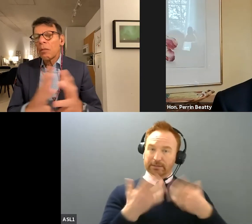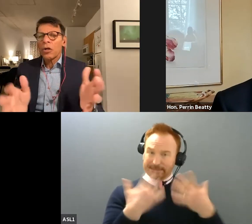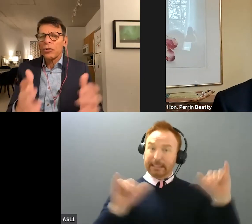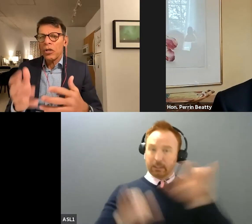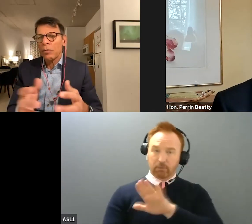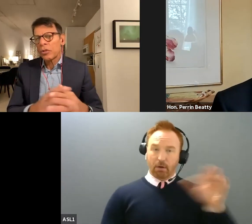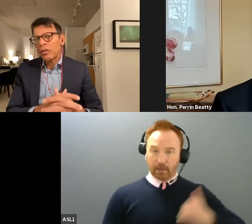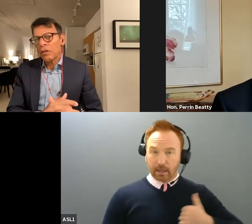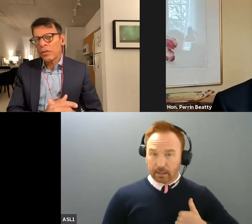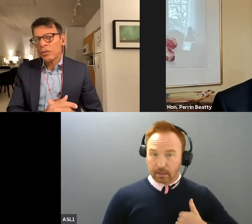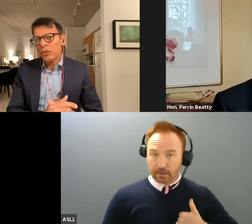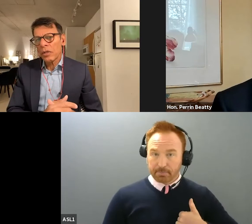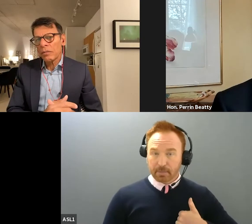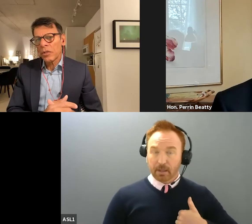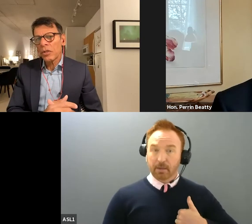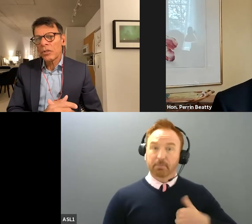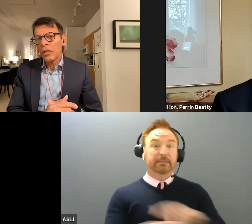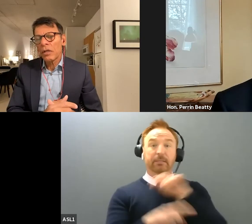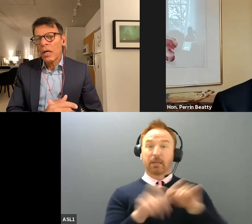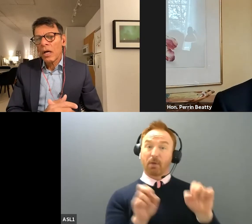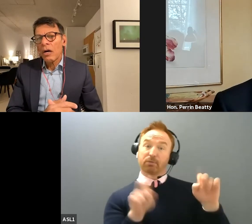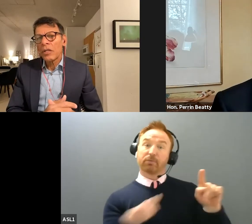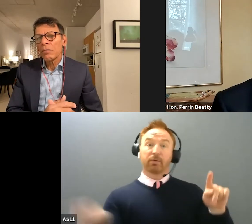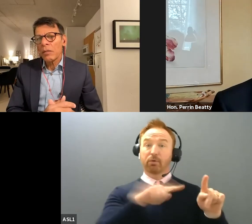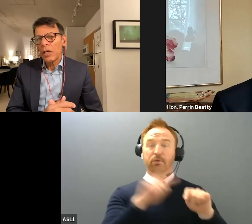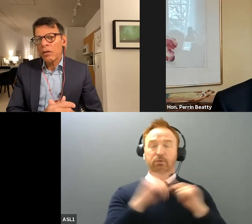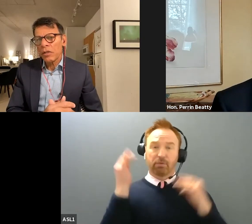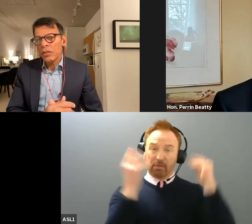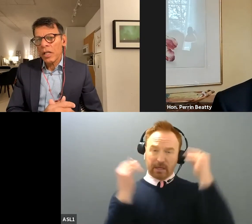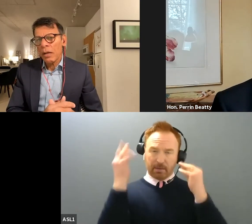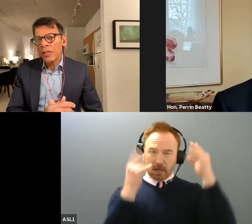but also an opportunity for us to consider how this might be a way for us to collaborate.